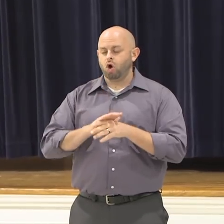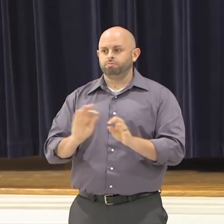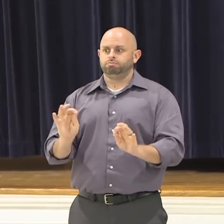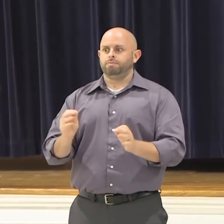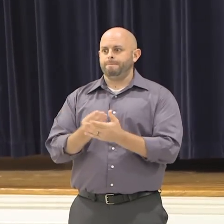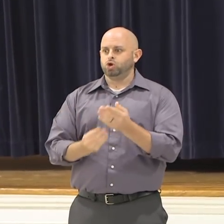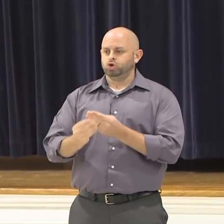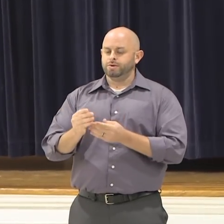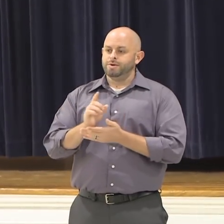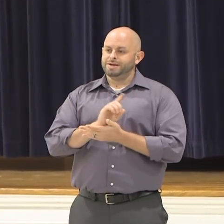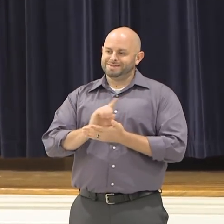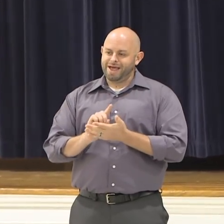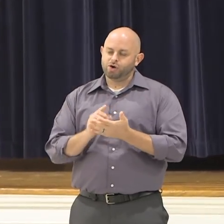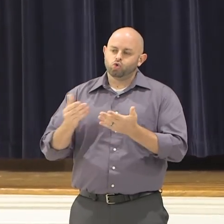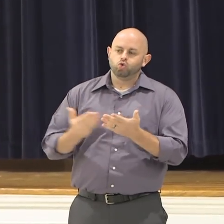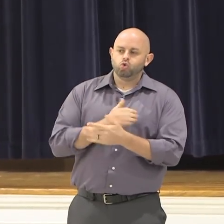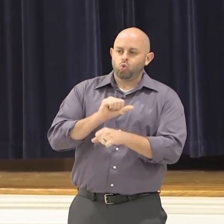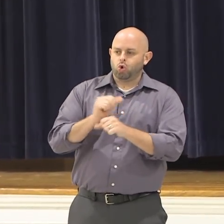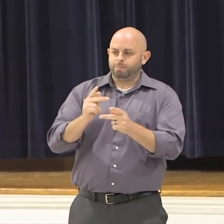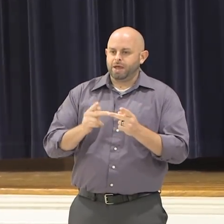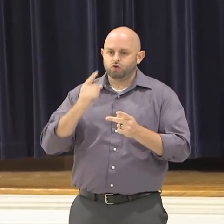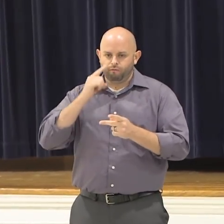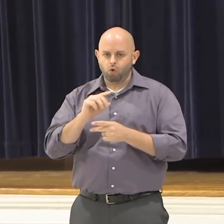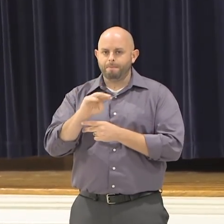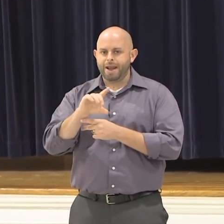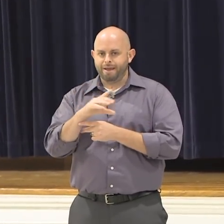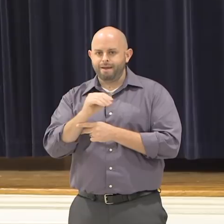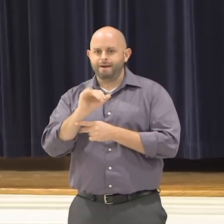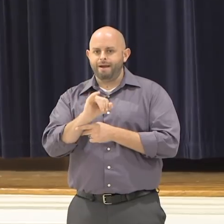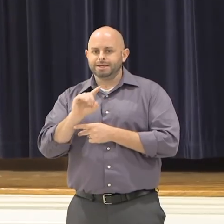designed a new workspace for the Medicaid and ITD staff and their